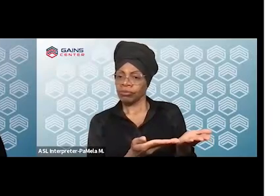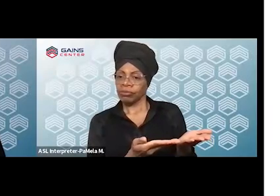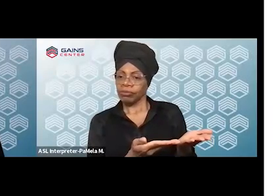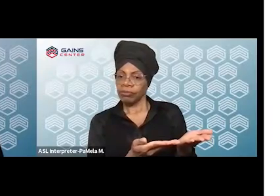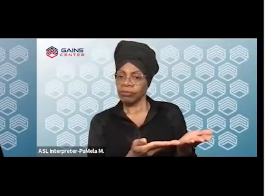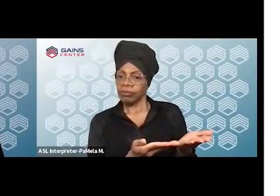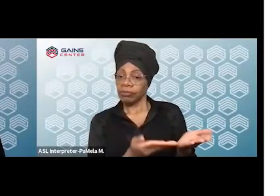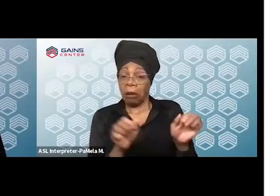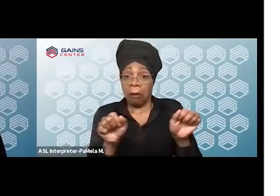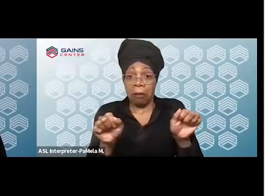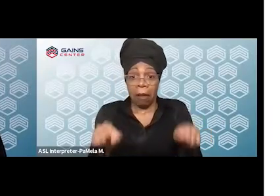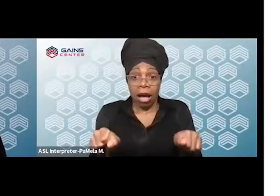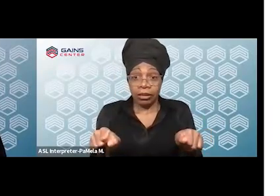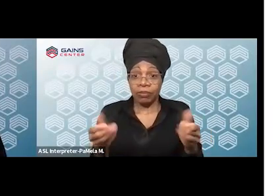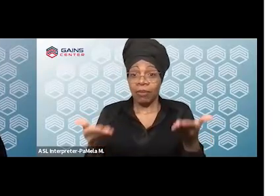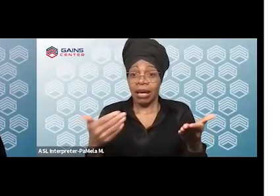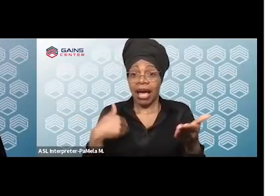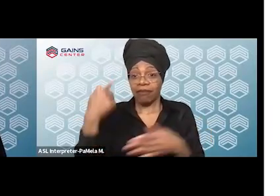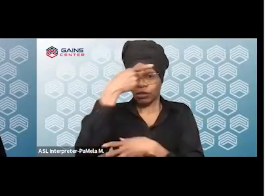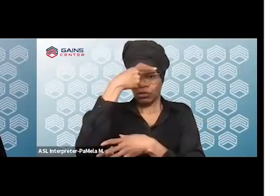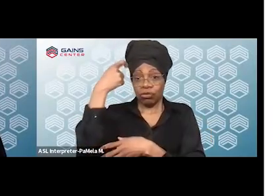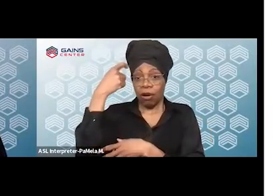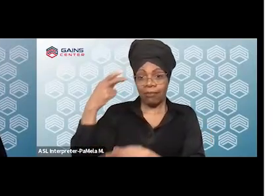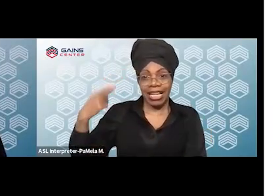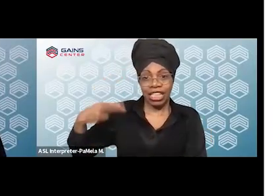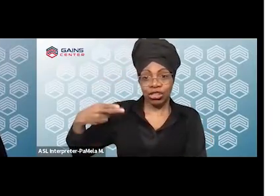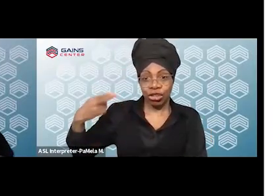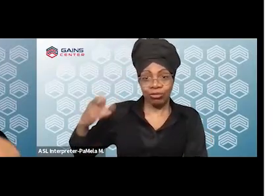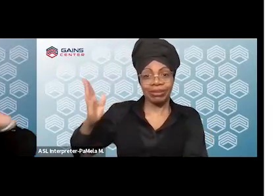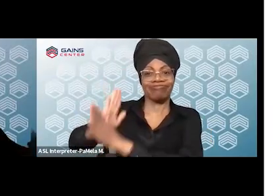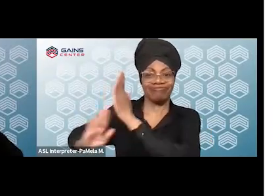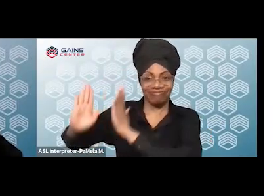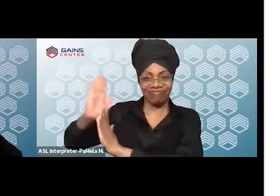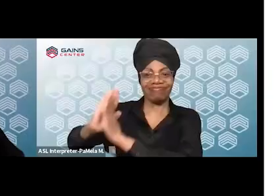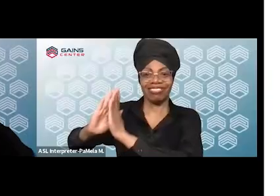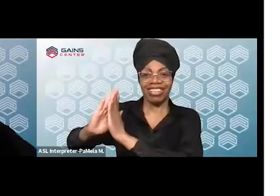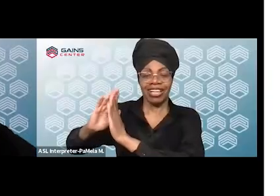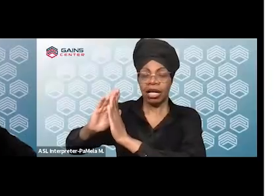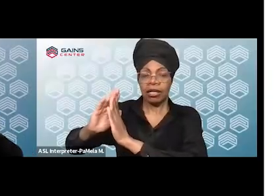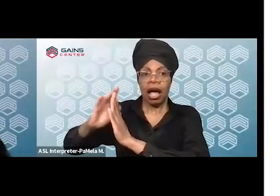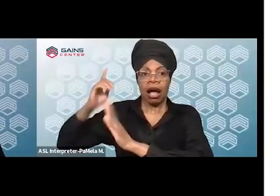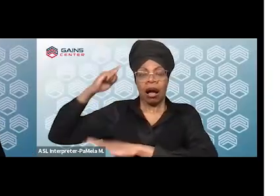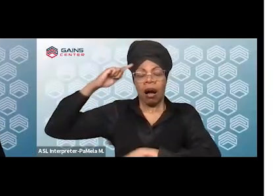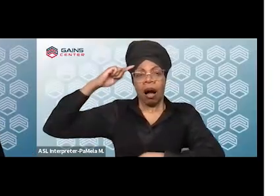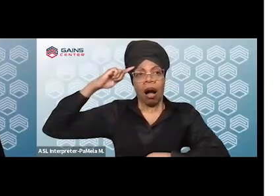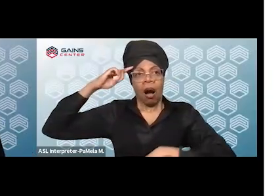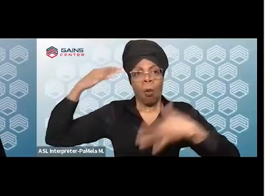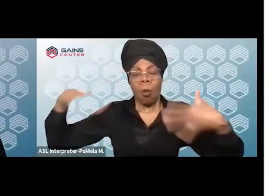is it possible that they have a trauma history? And it was like a light bulb went off across the entire room.